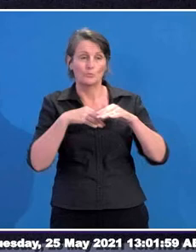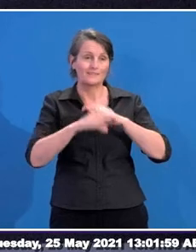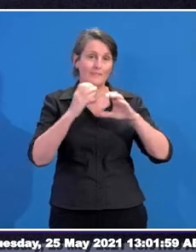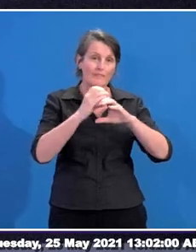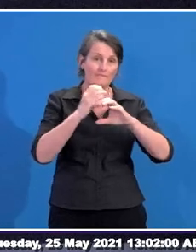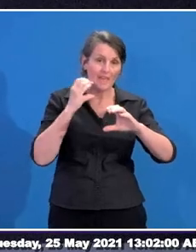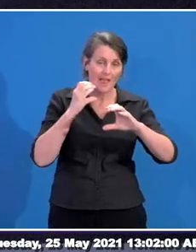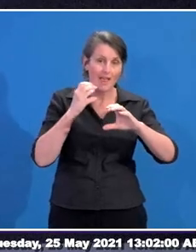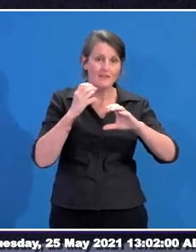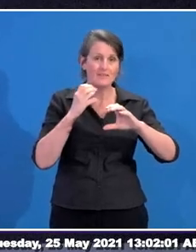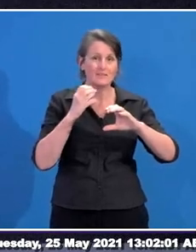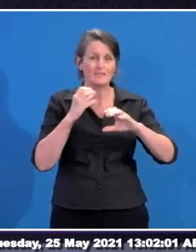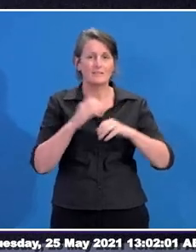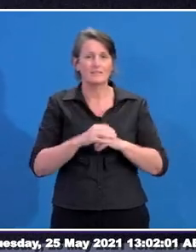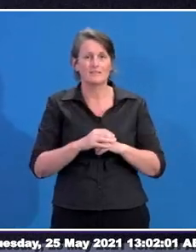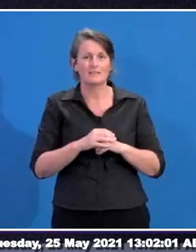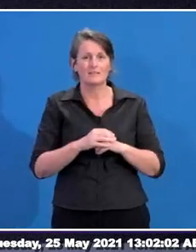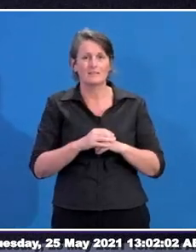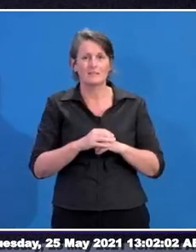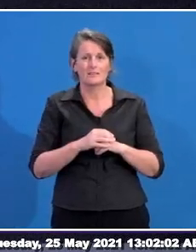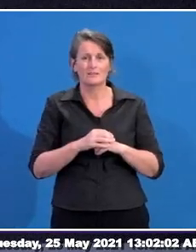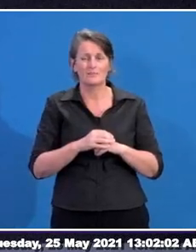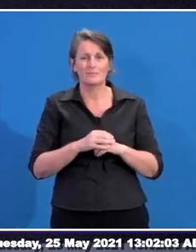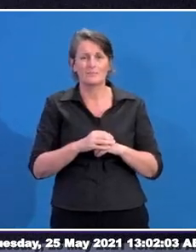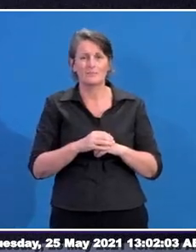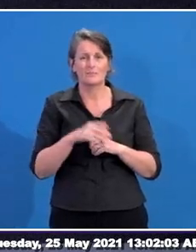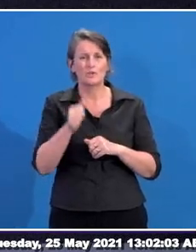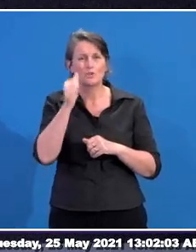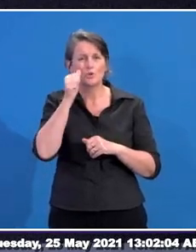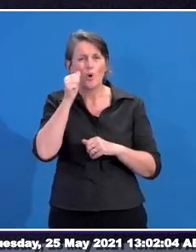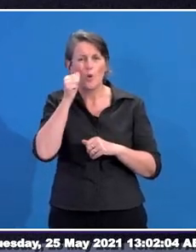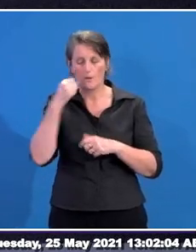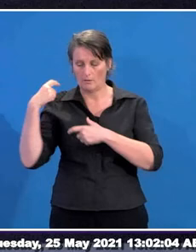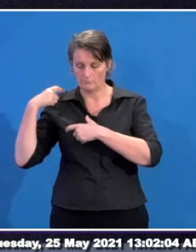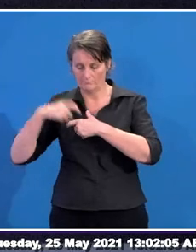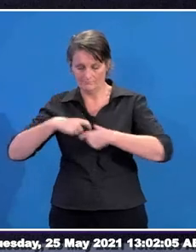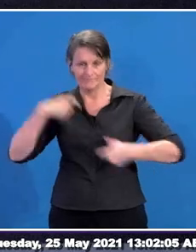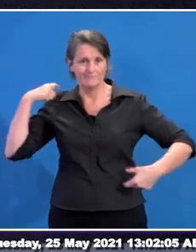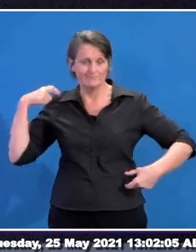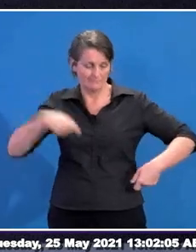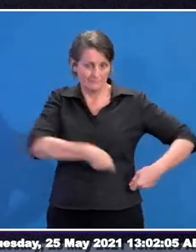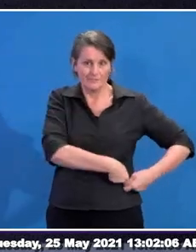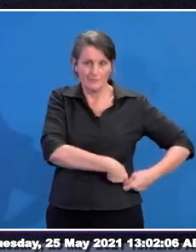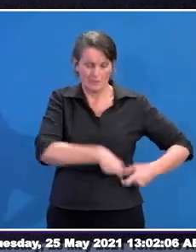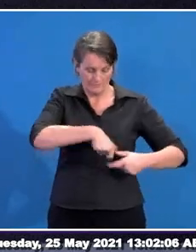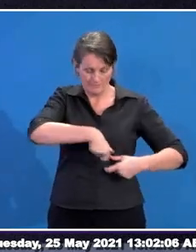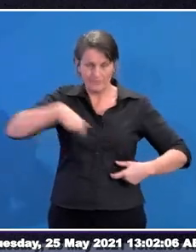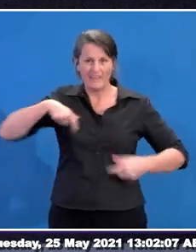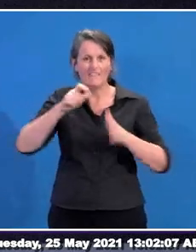plastic things that cover the seatbelts, the buckles were exposed and underneath